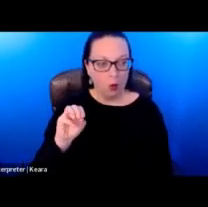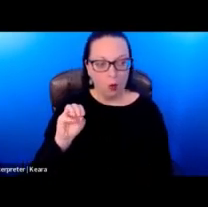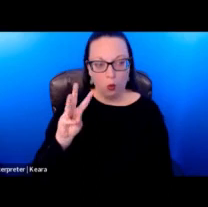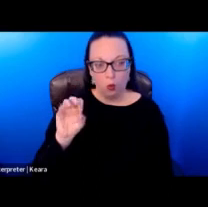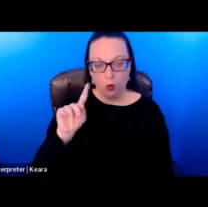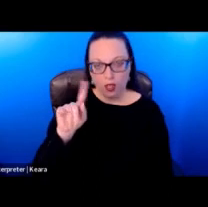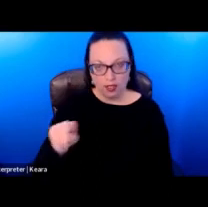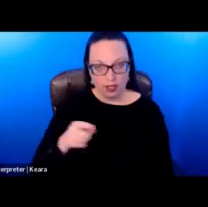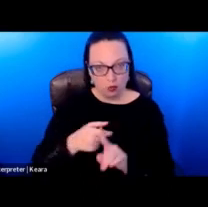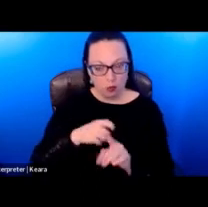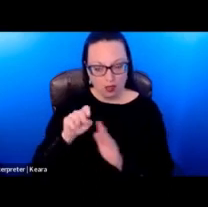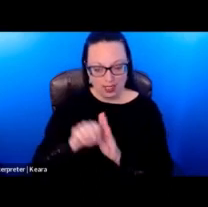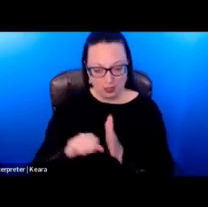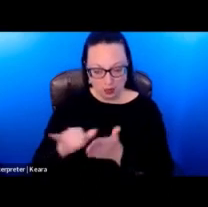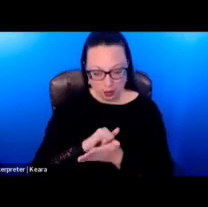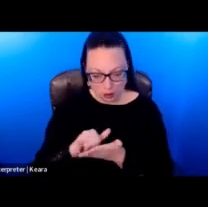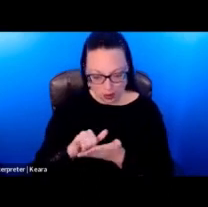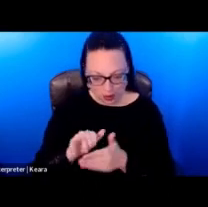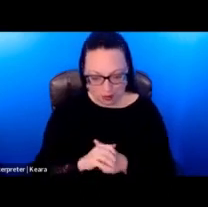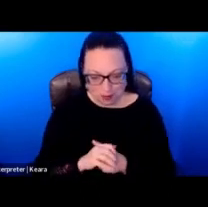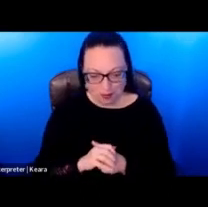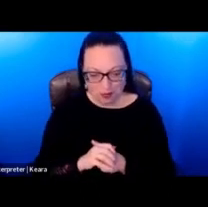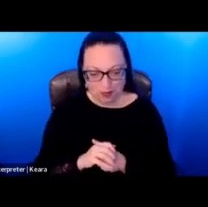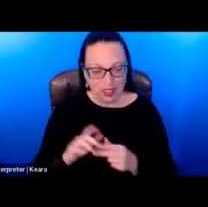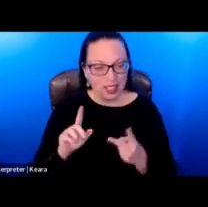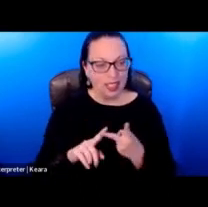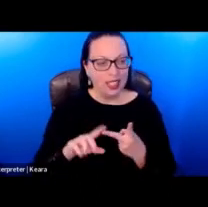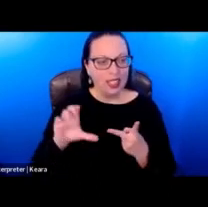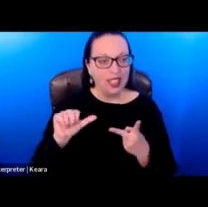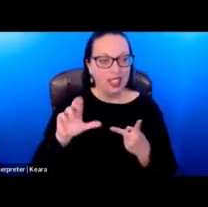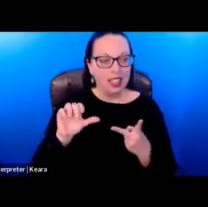state of New York, Carole Starr from Maine and Maria Martinez